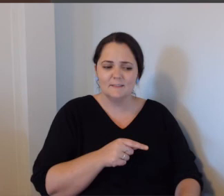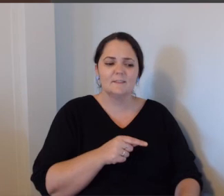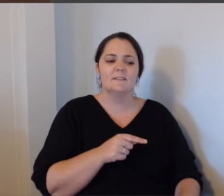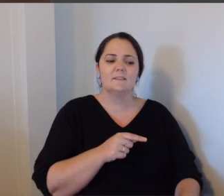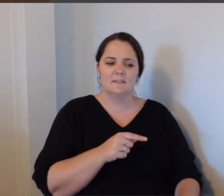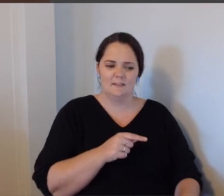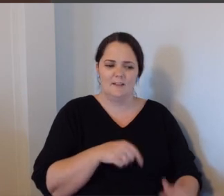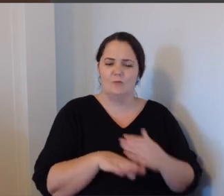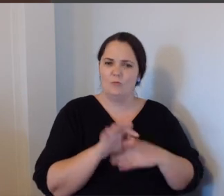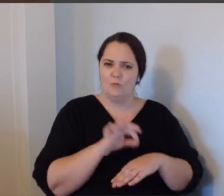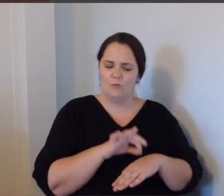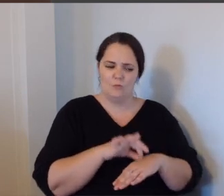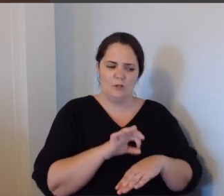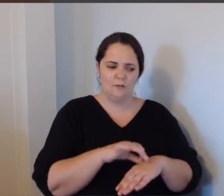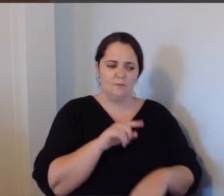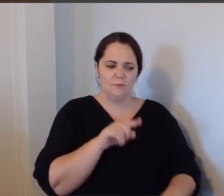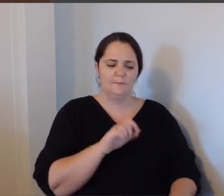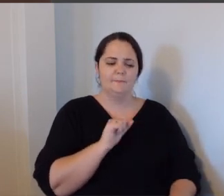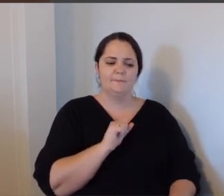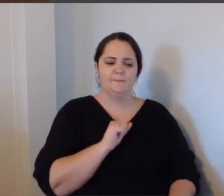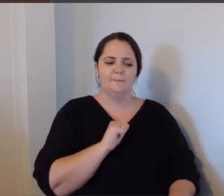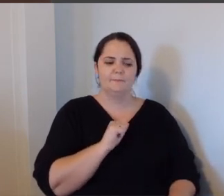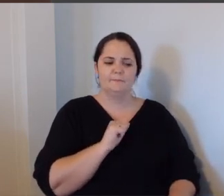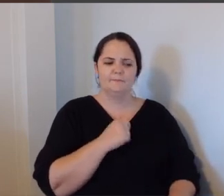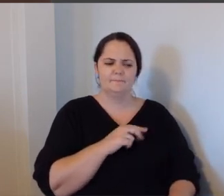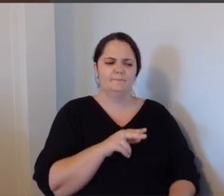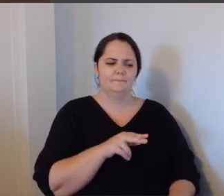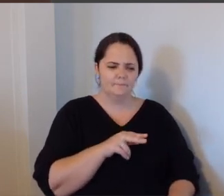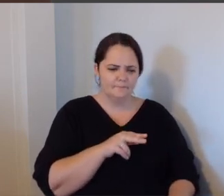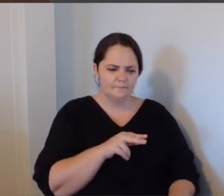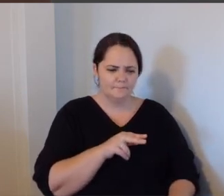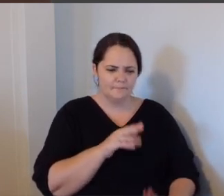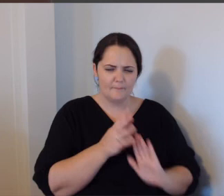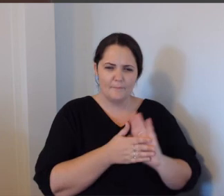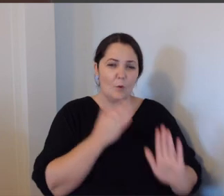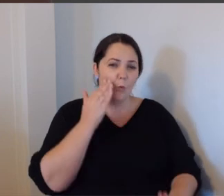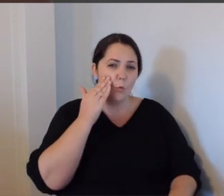What does the tortured genius look like for women artists? Is the stereotype only capable